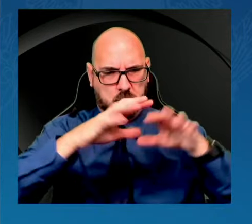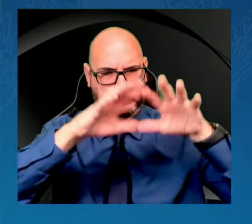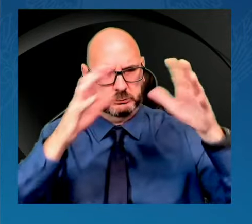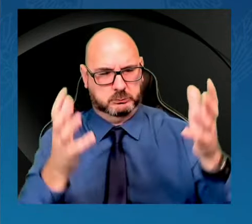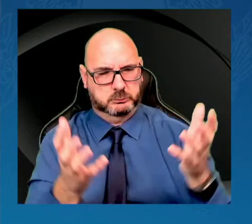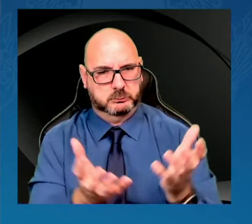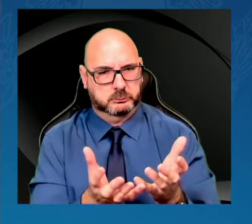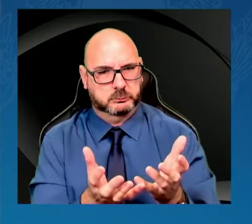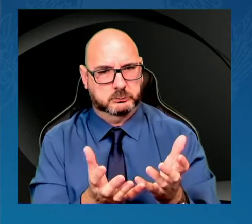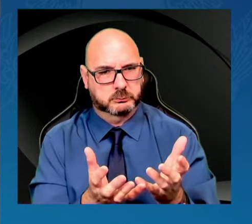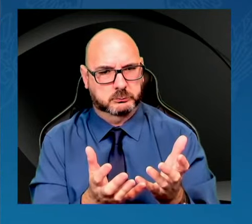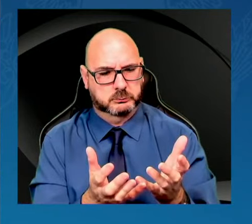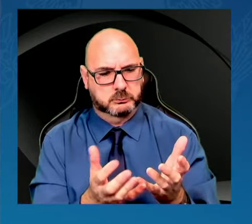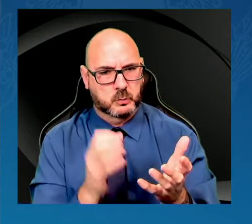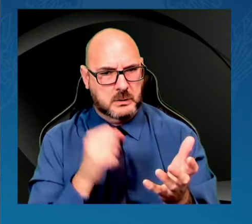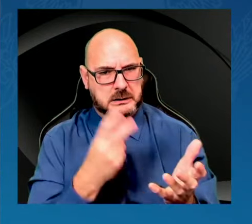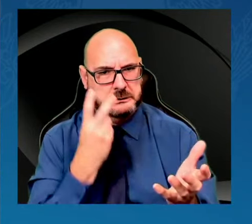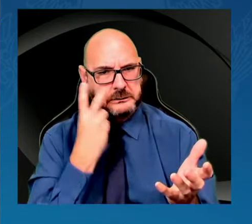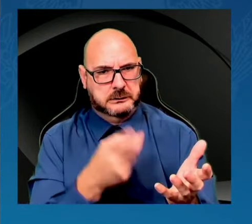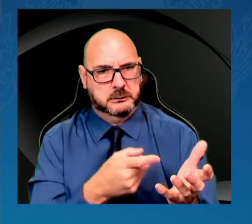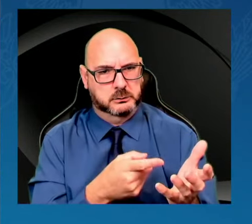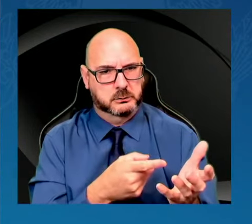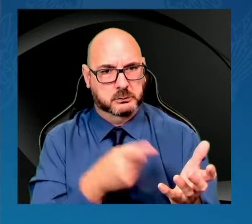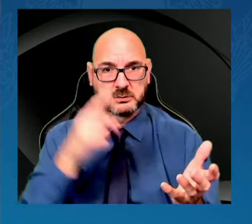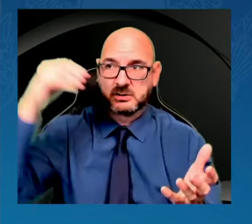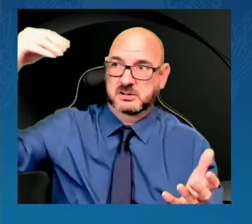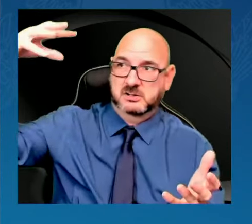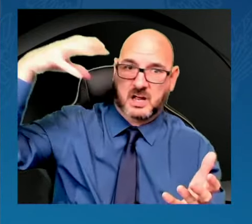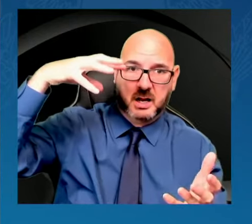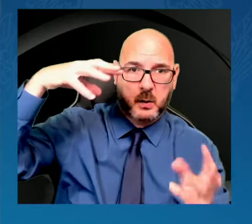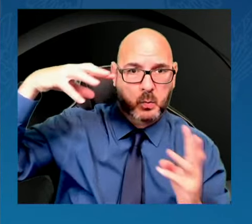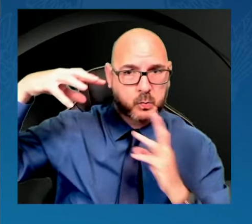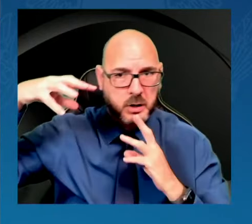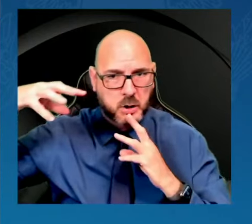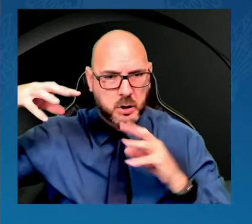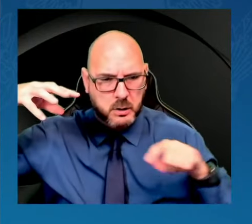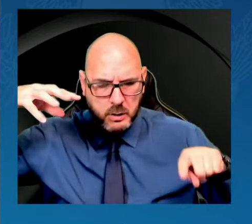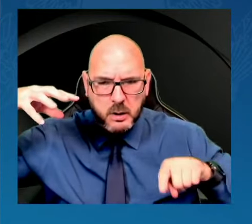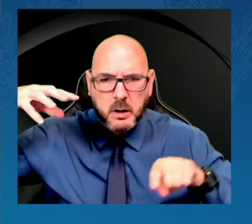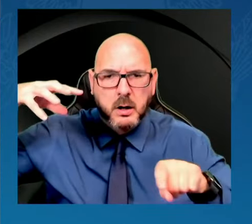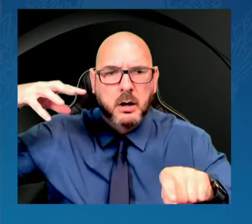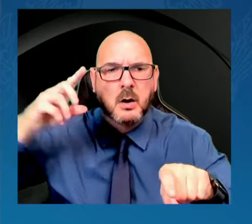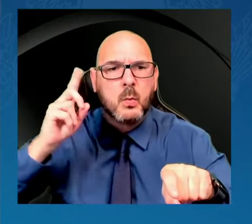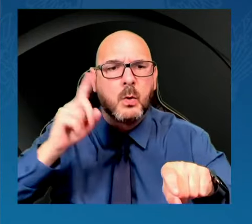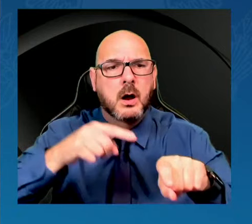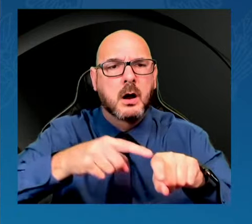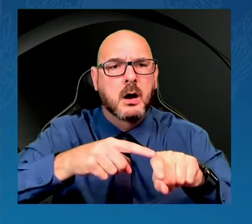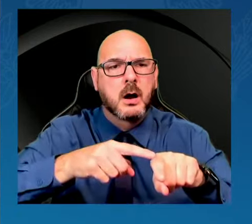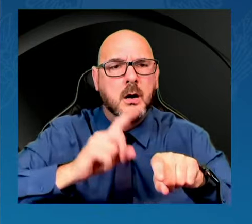about where water is going, where we are losing it, and what that will mean in terms of global migration --